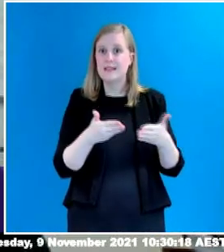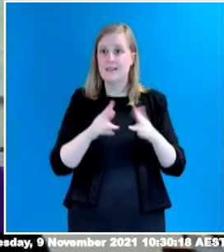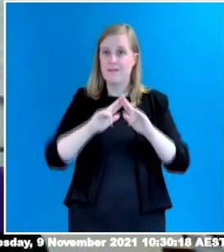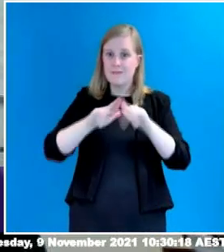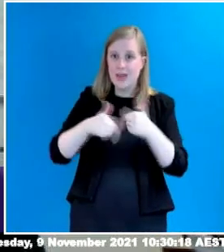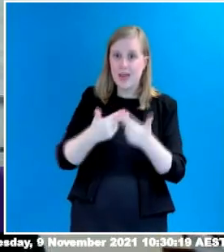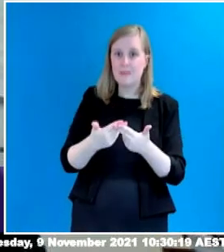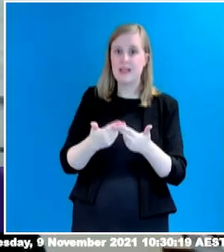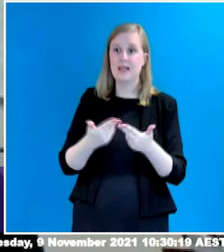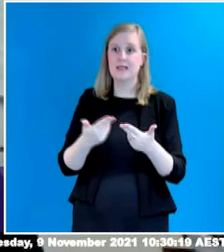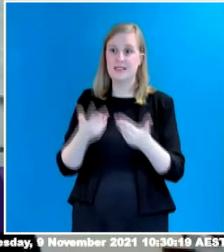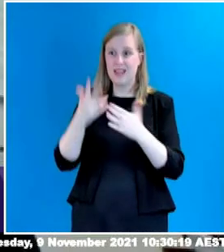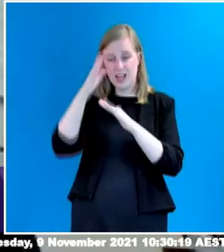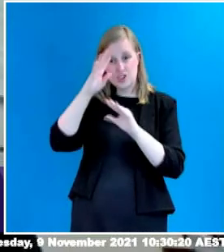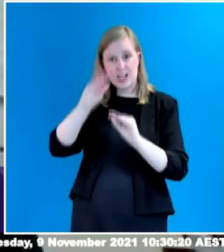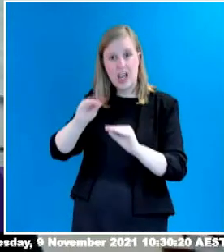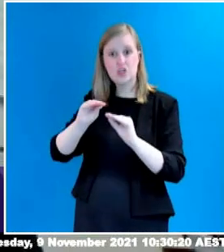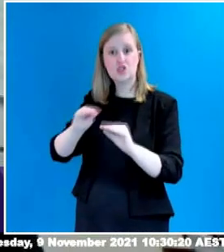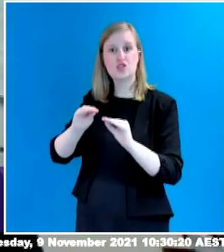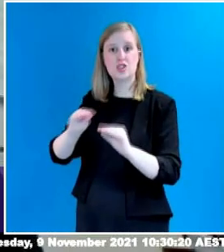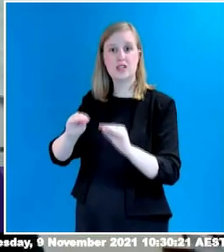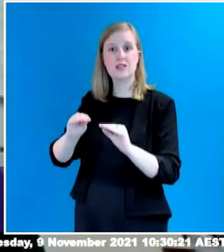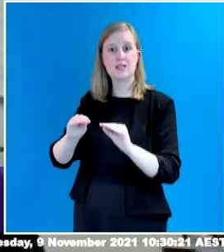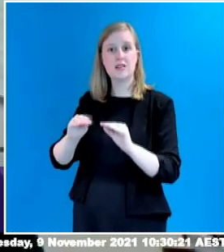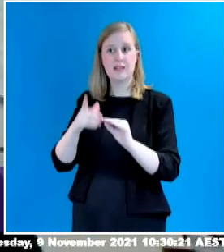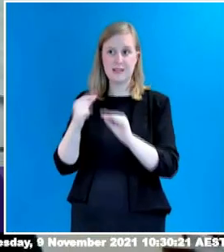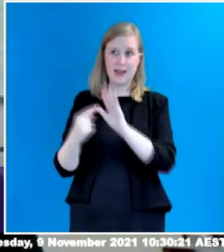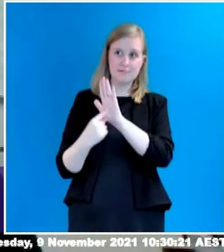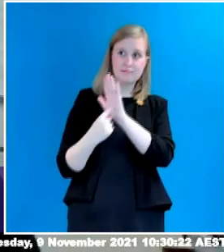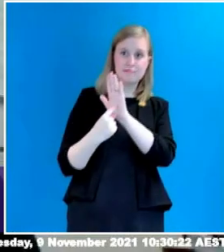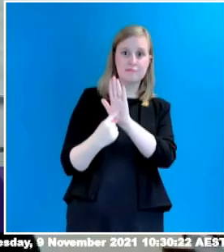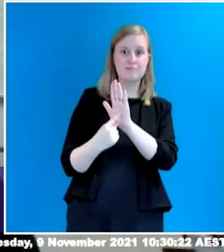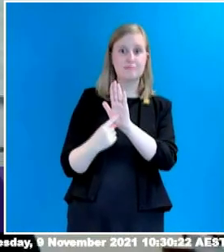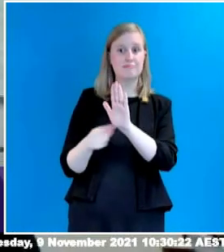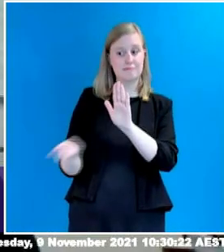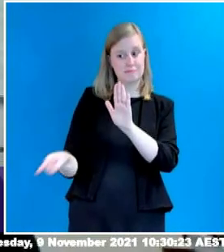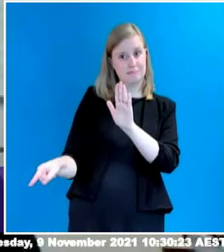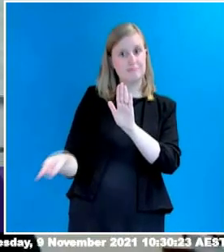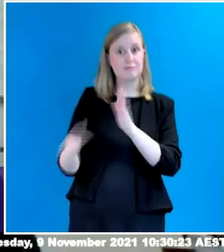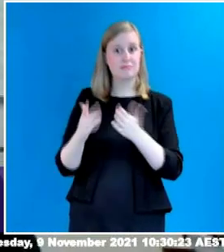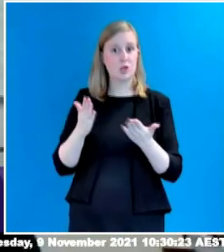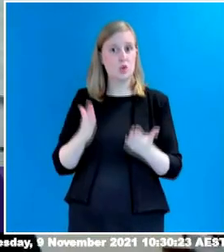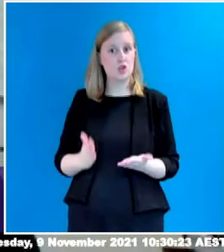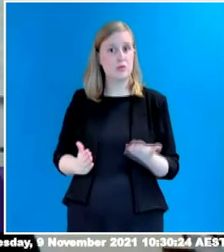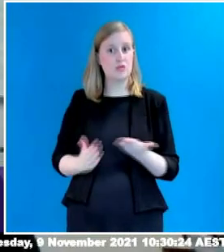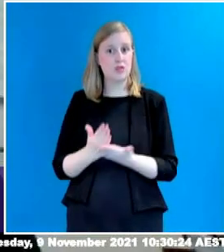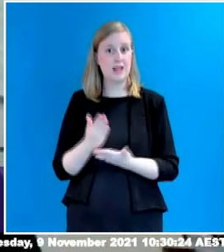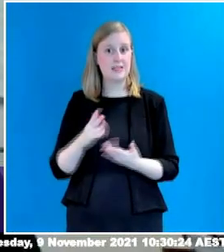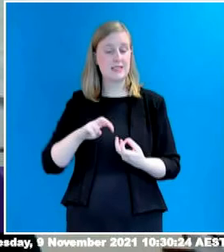providers, education providers, again to reframe some of the behaviours we see